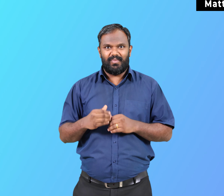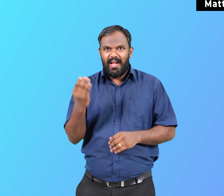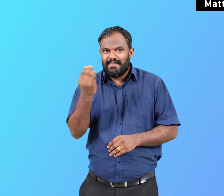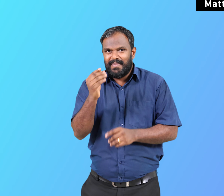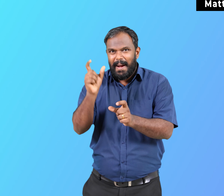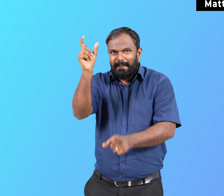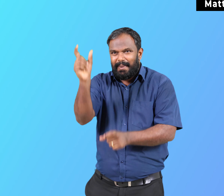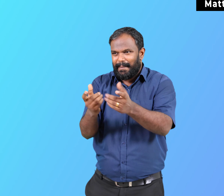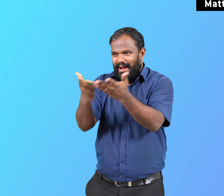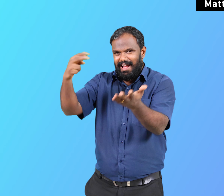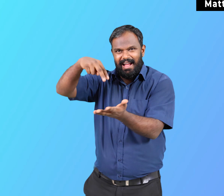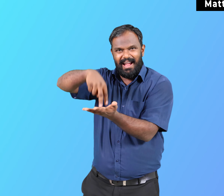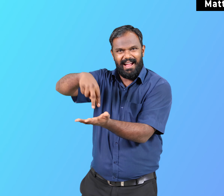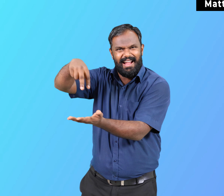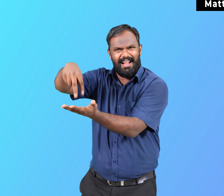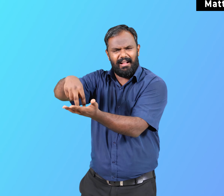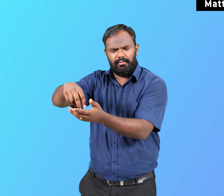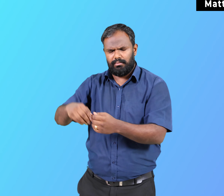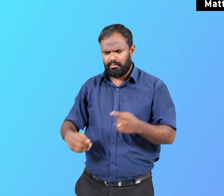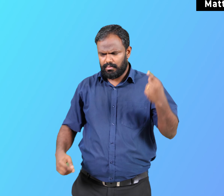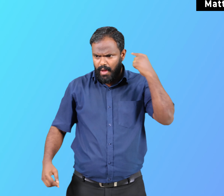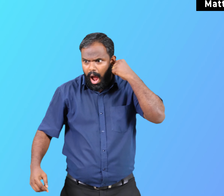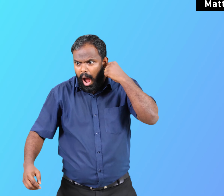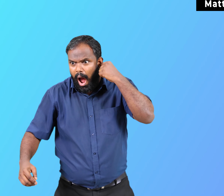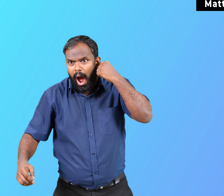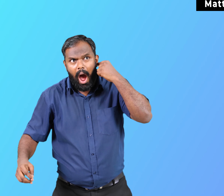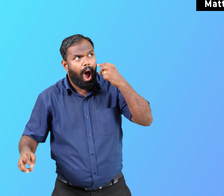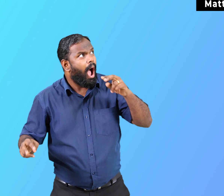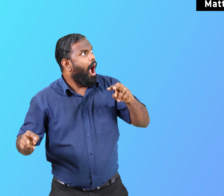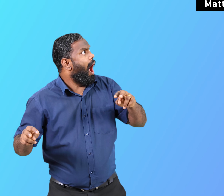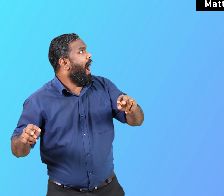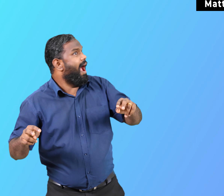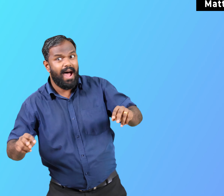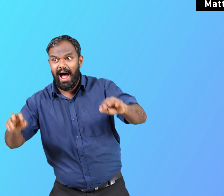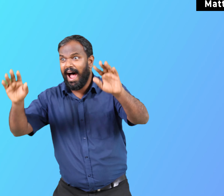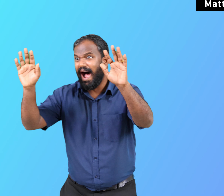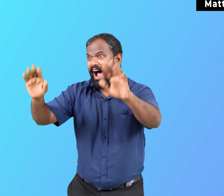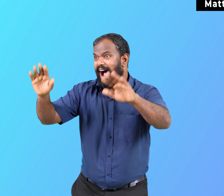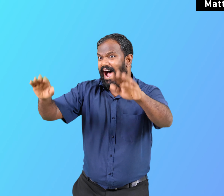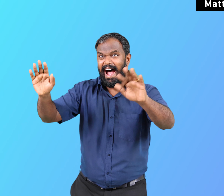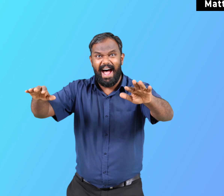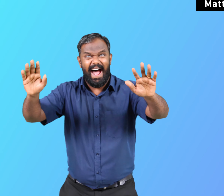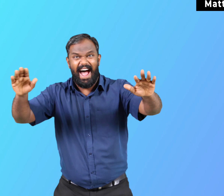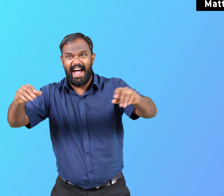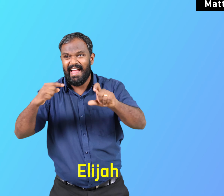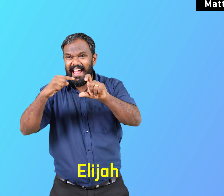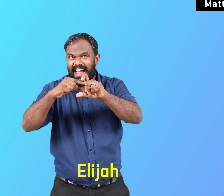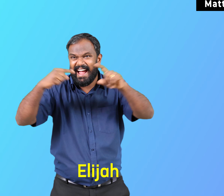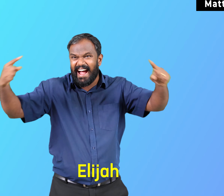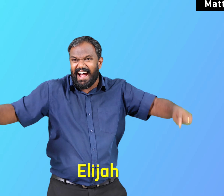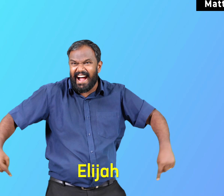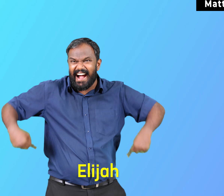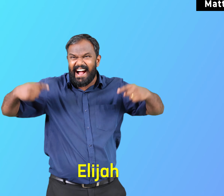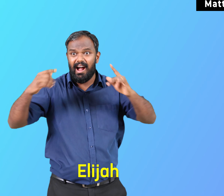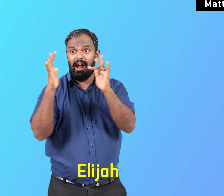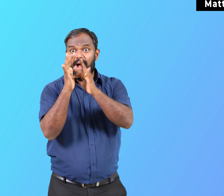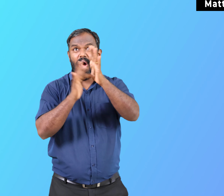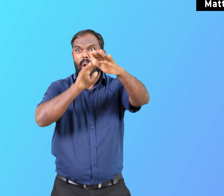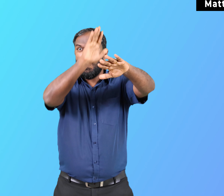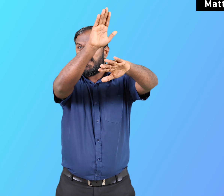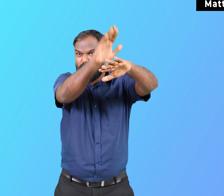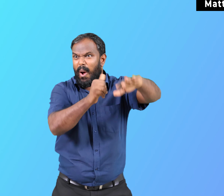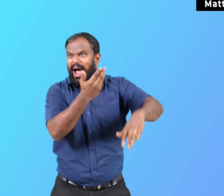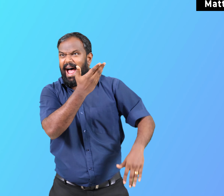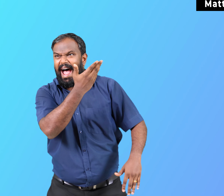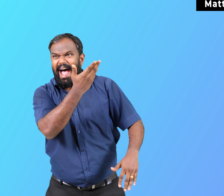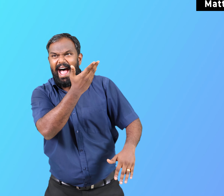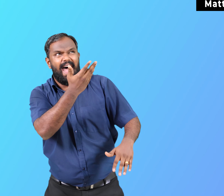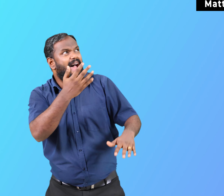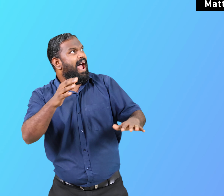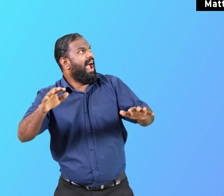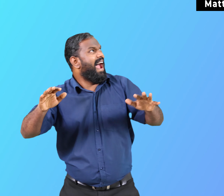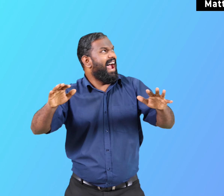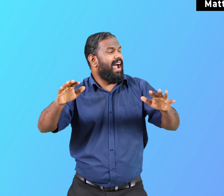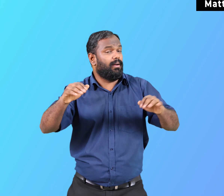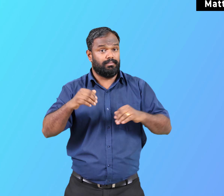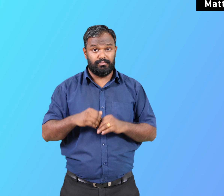Some of the people standing there heard this. They said, “He is calling Elijah.”